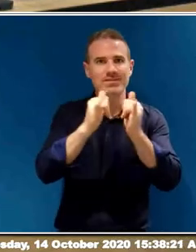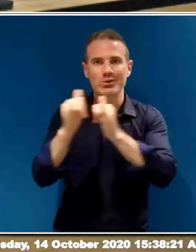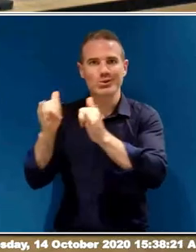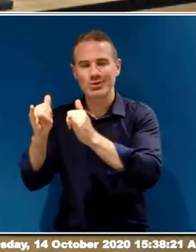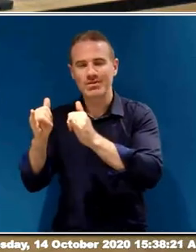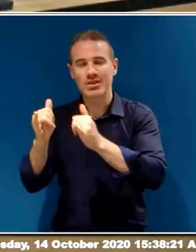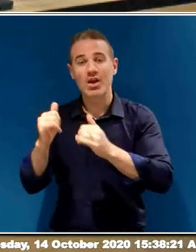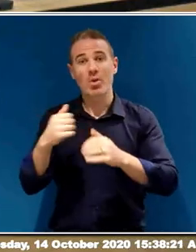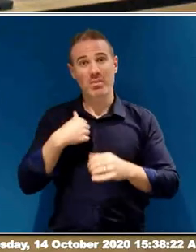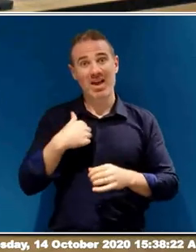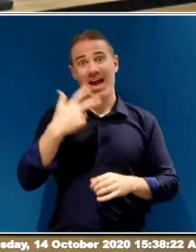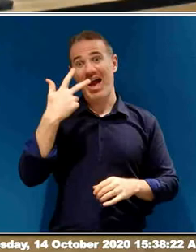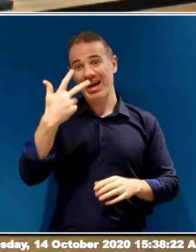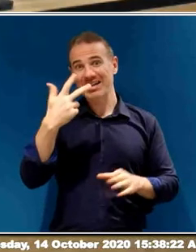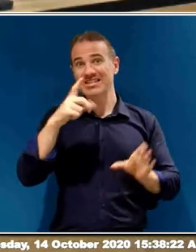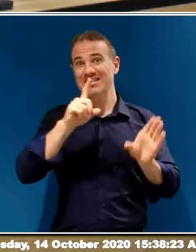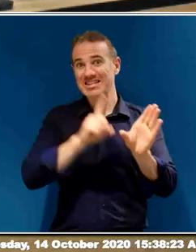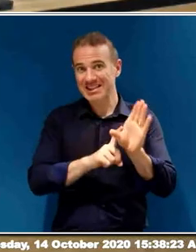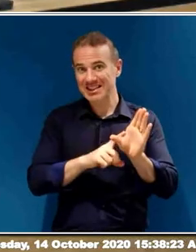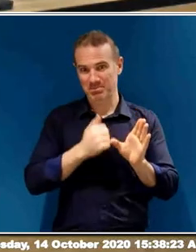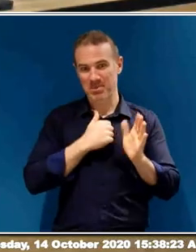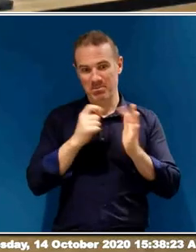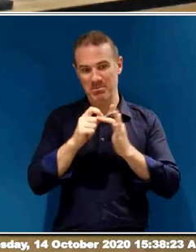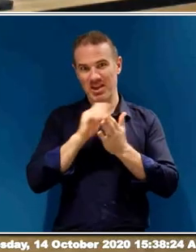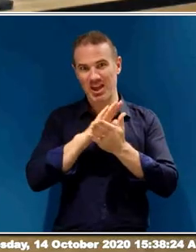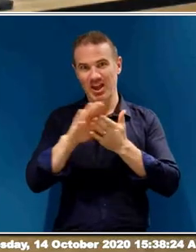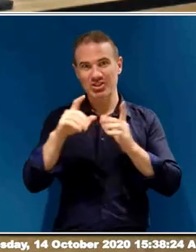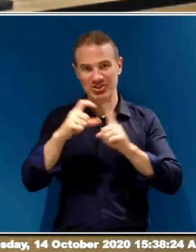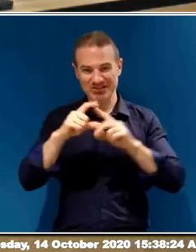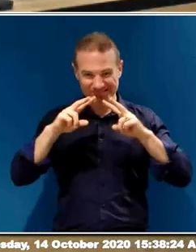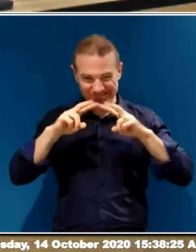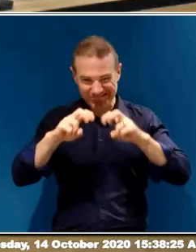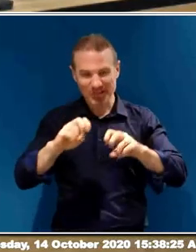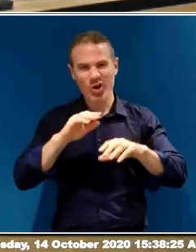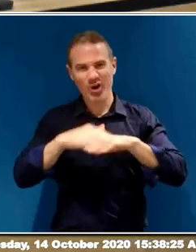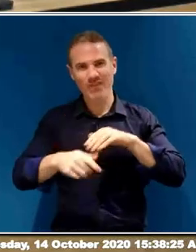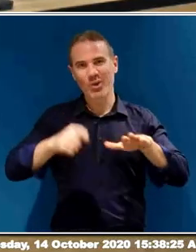are obviously the tail-end of a process where families have not been able to